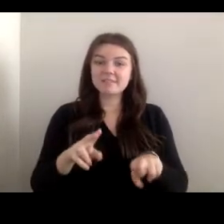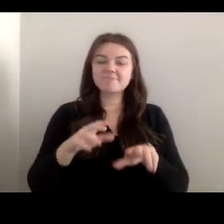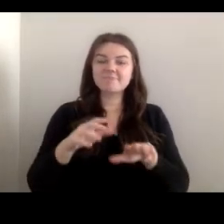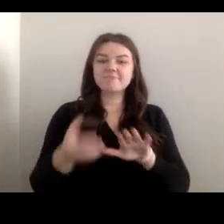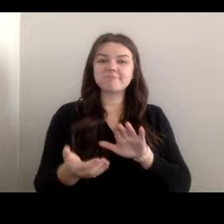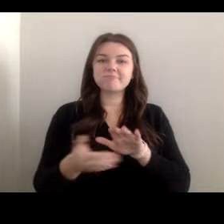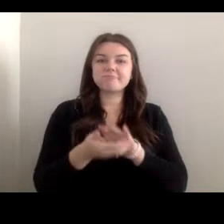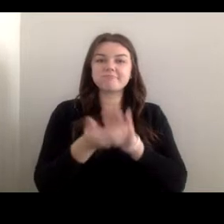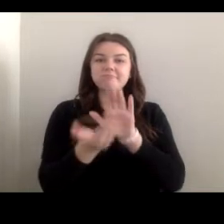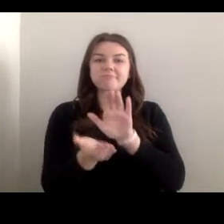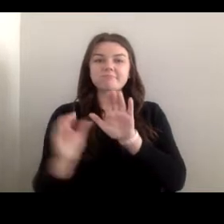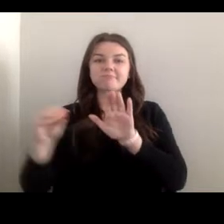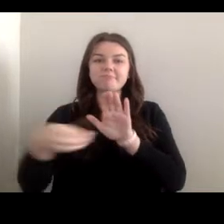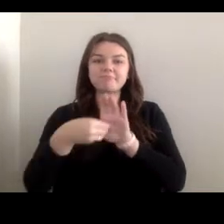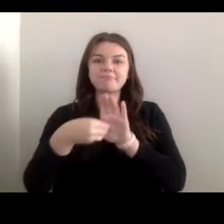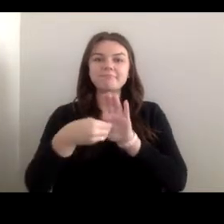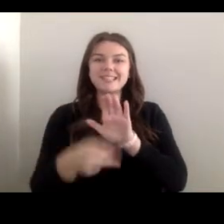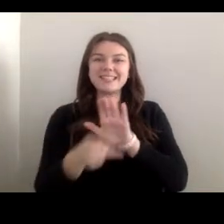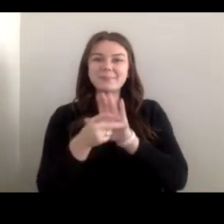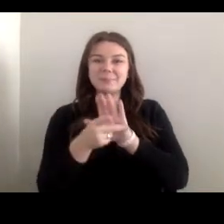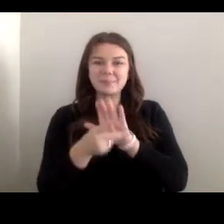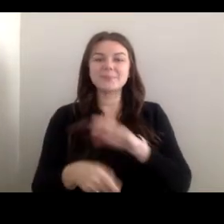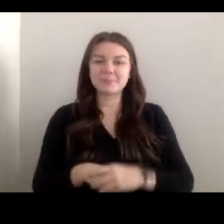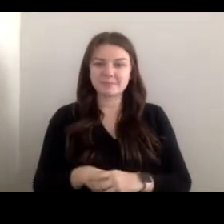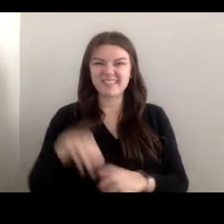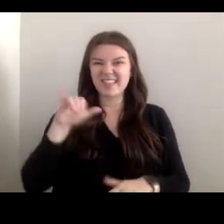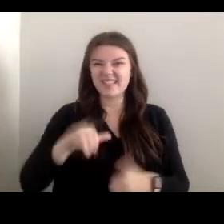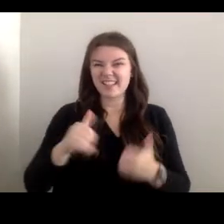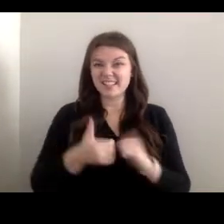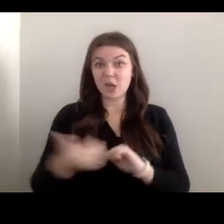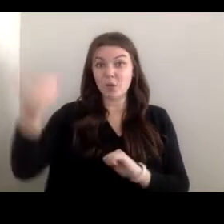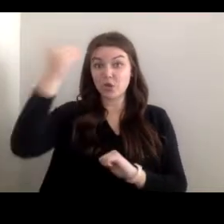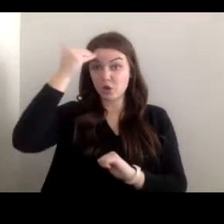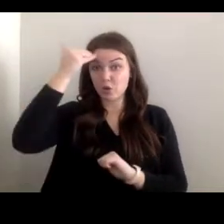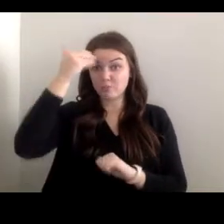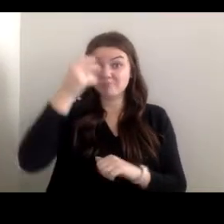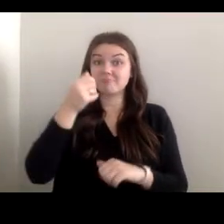that she talked about. That is how we know a female crab is a female crab.